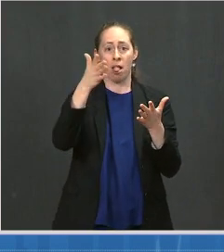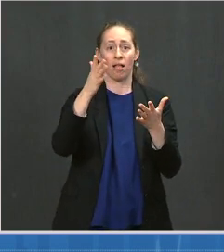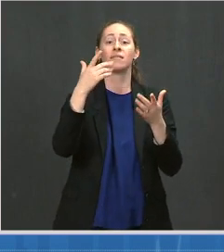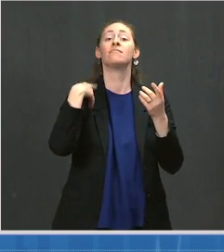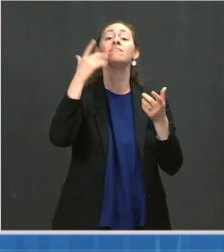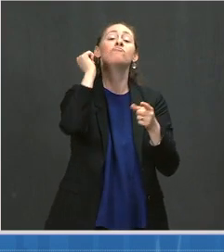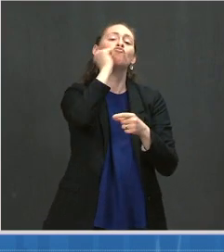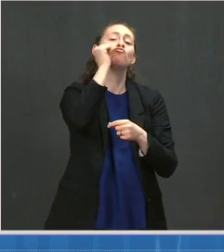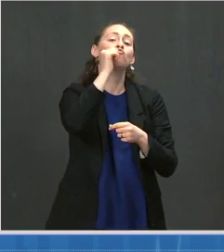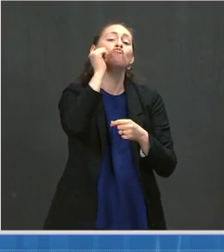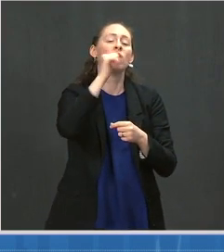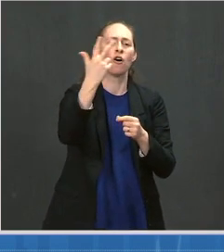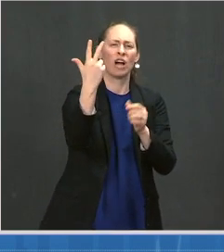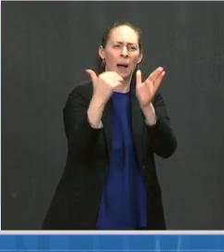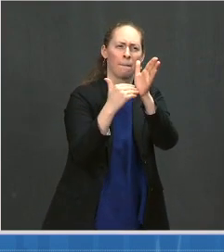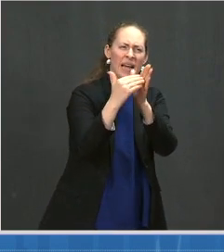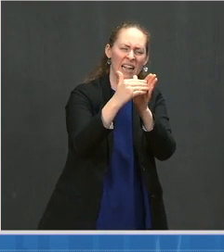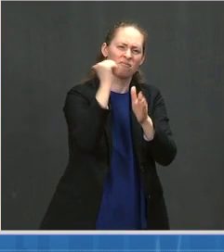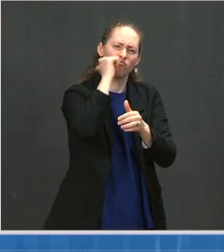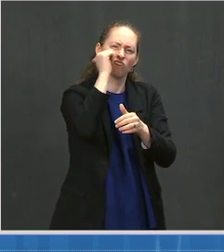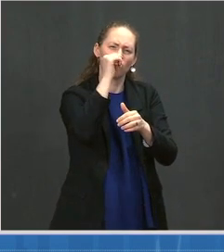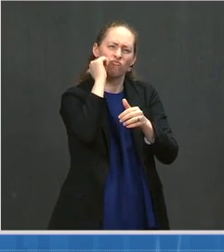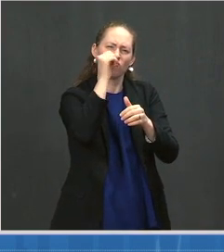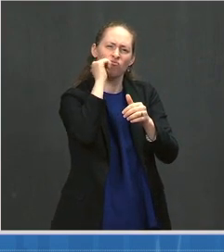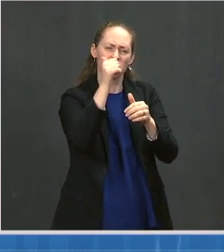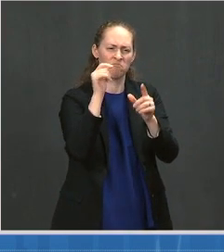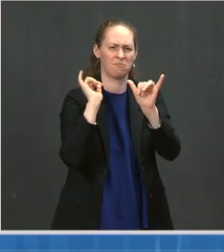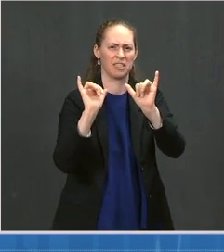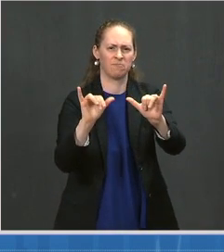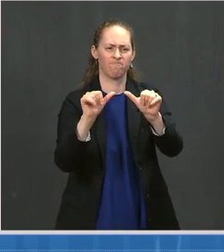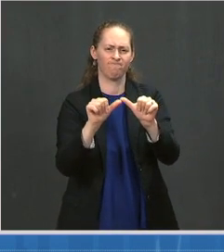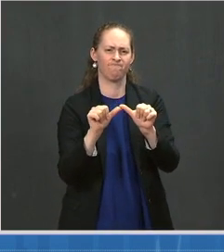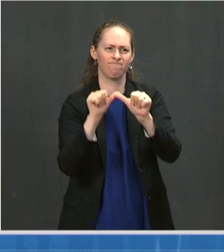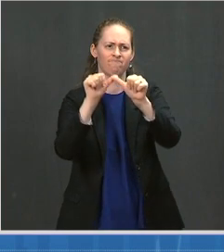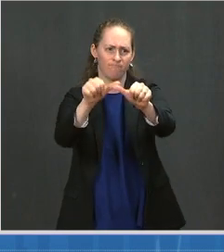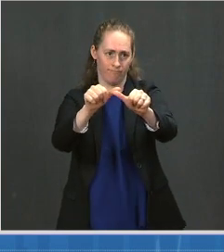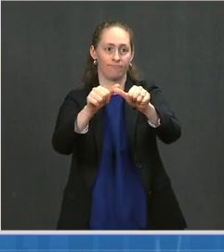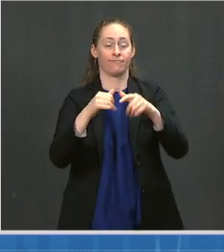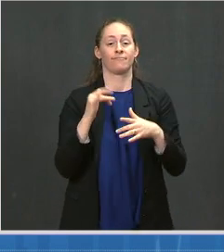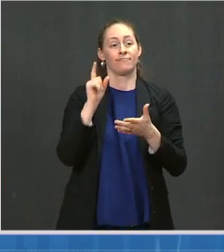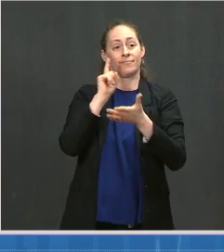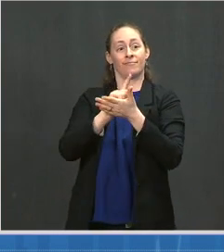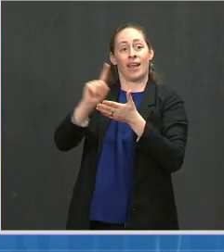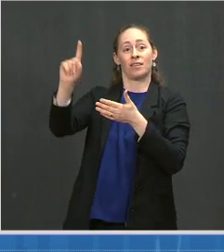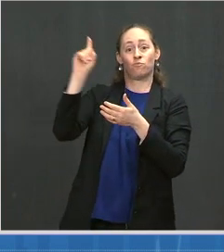In fact, over the past three weeks, we have allocated almost 90 million doses of Pfizer, Moderna,